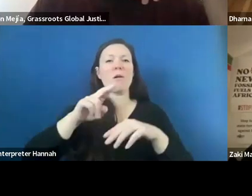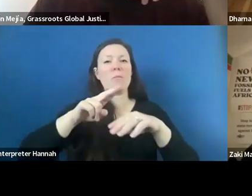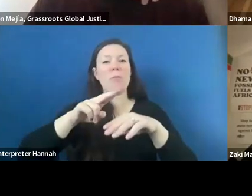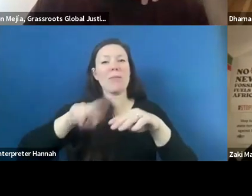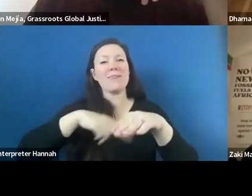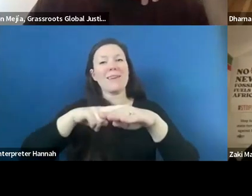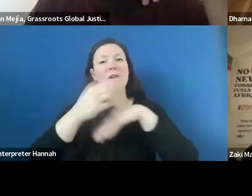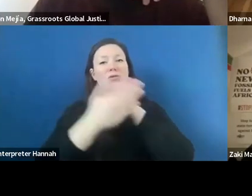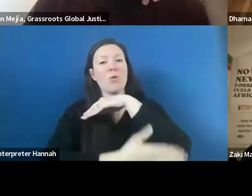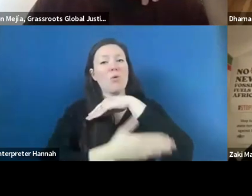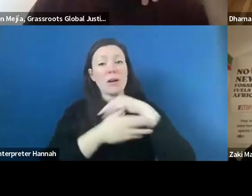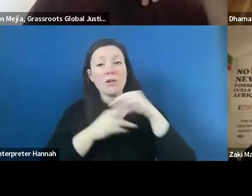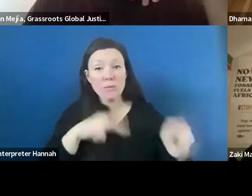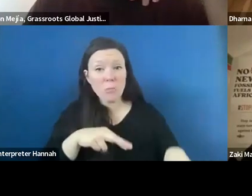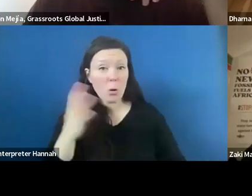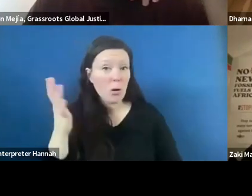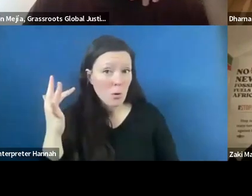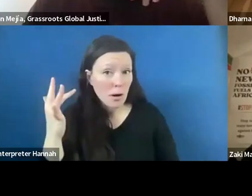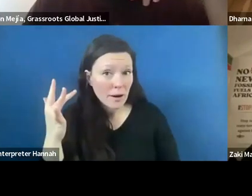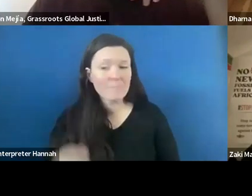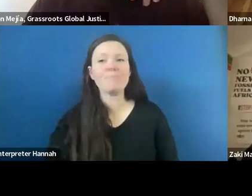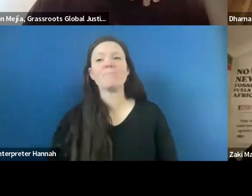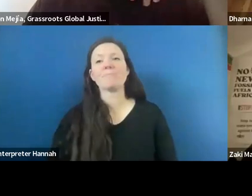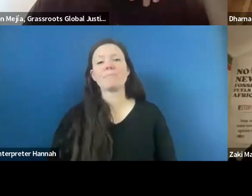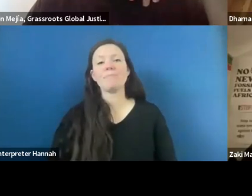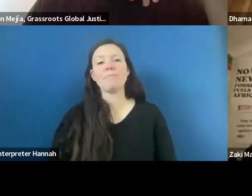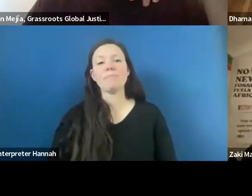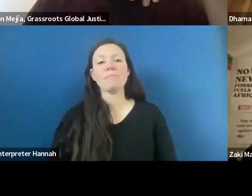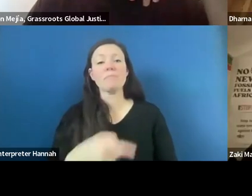It was because they were concerned that any reporting